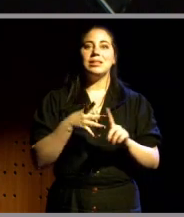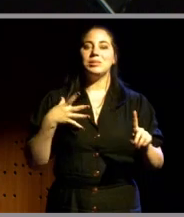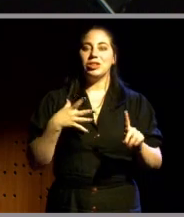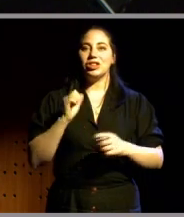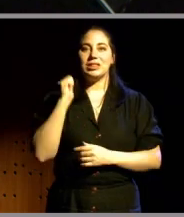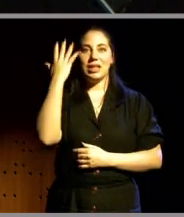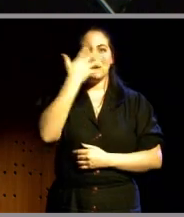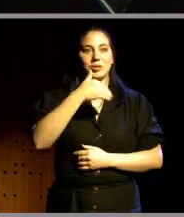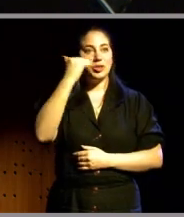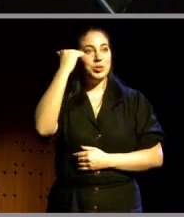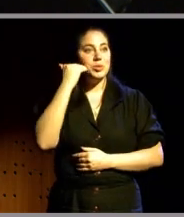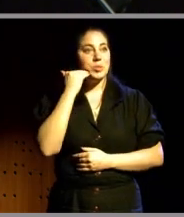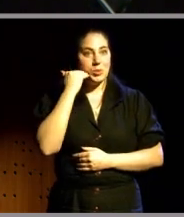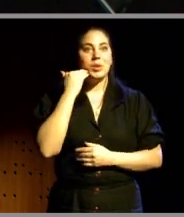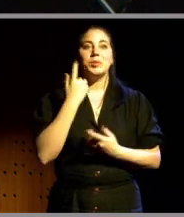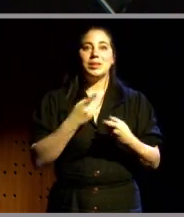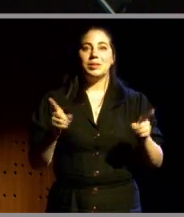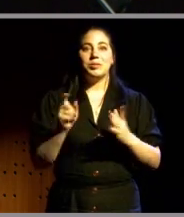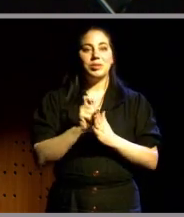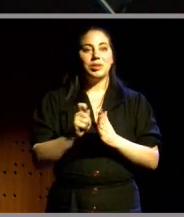women composers because A, there's not a lot of us.